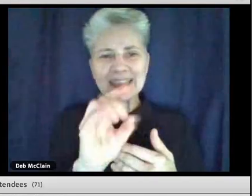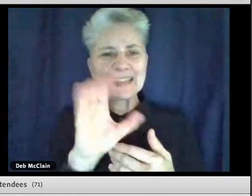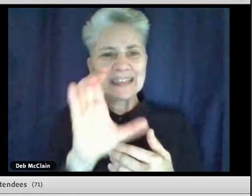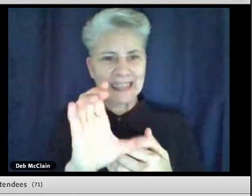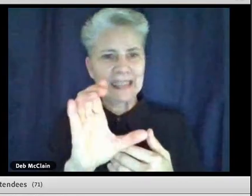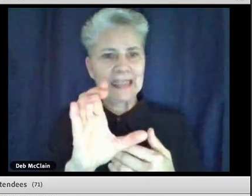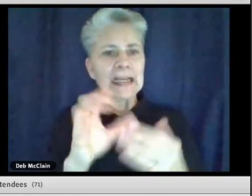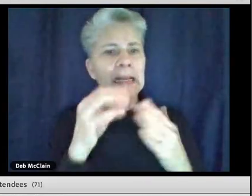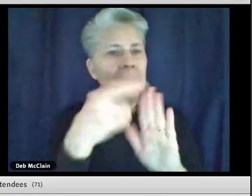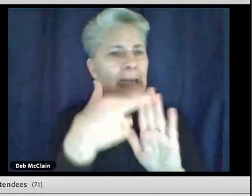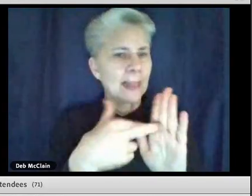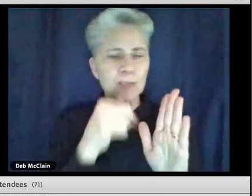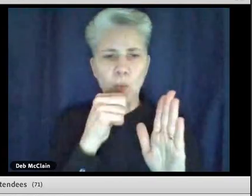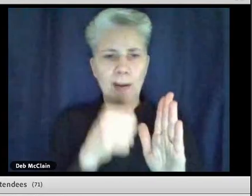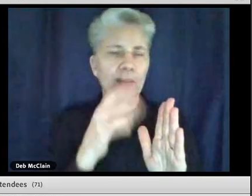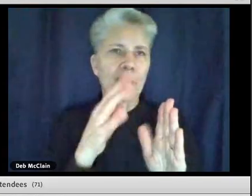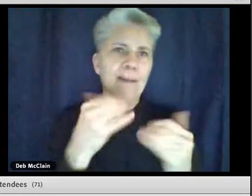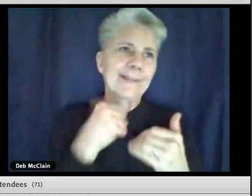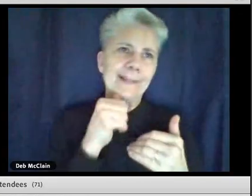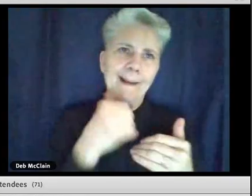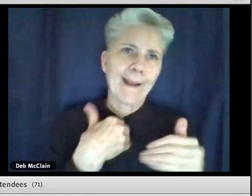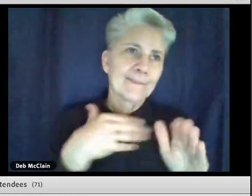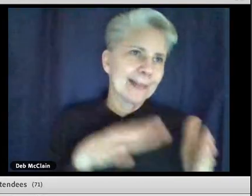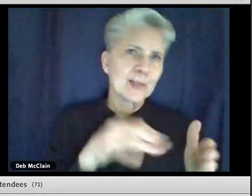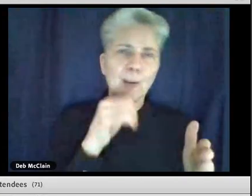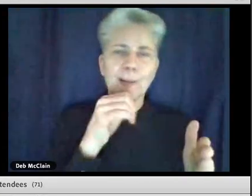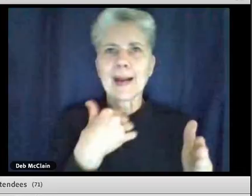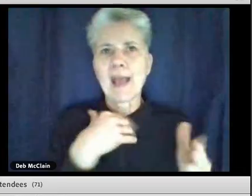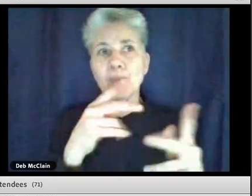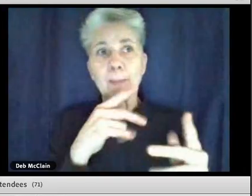We're not going to, you know, not have deaths. We're not going to not have people get sick,